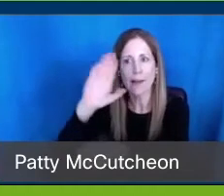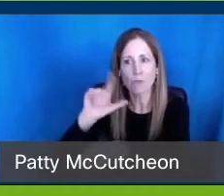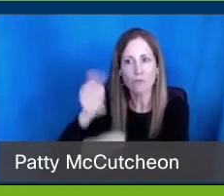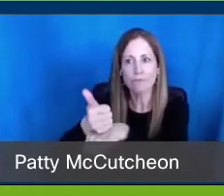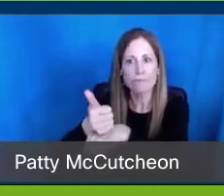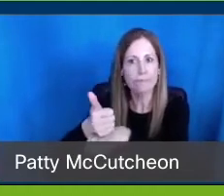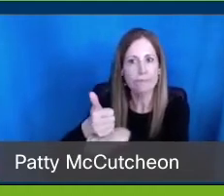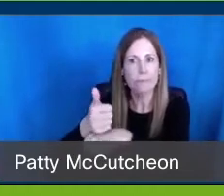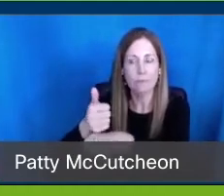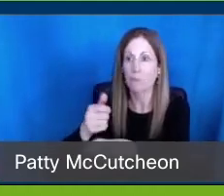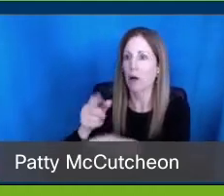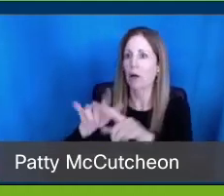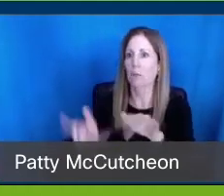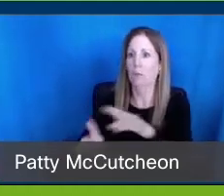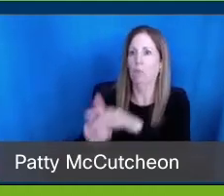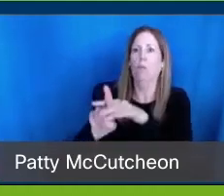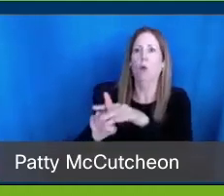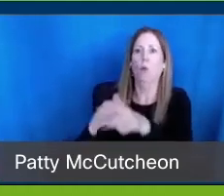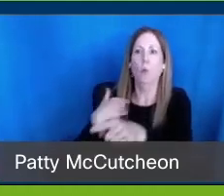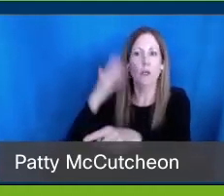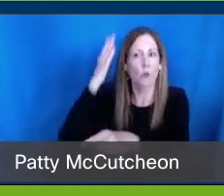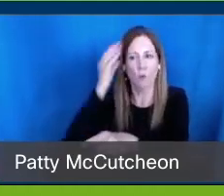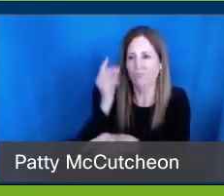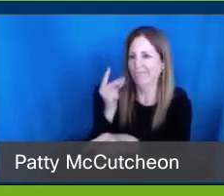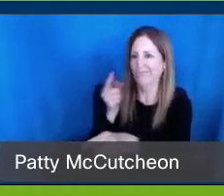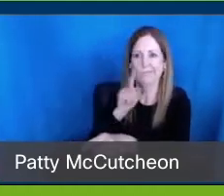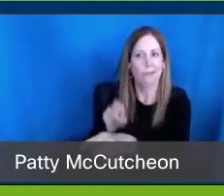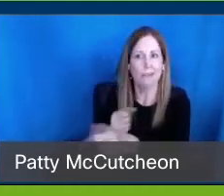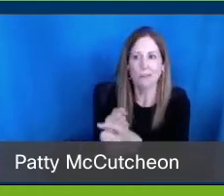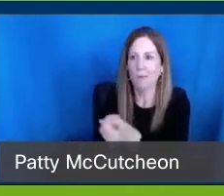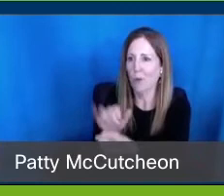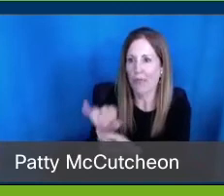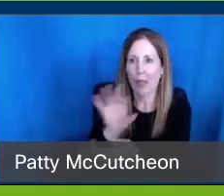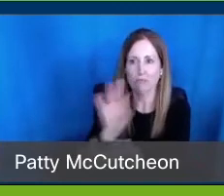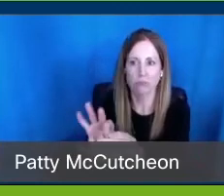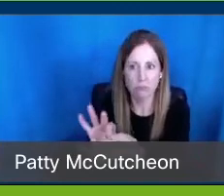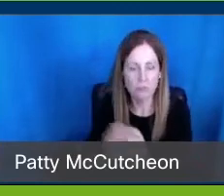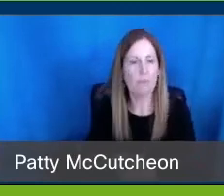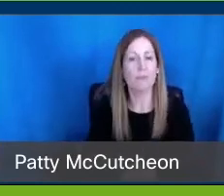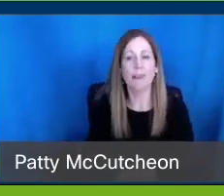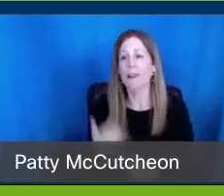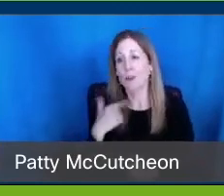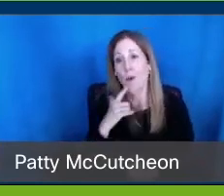We knew we had to support it, so that took some work, and some other things in terms of changing font sizes